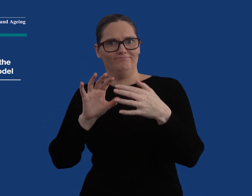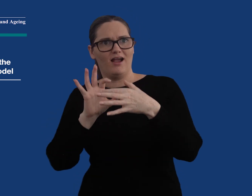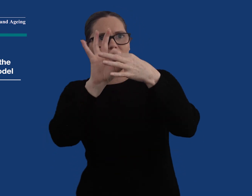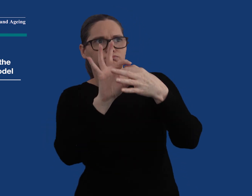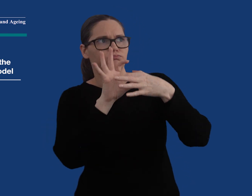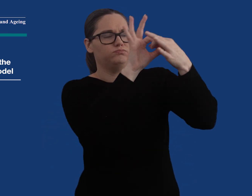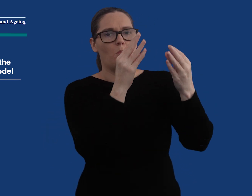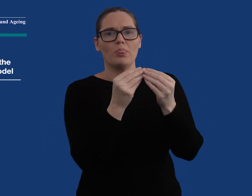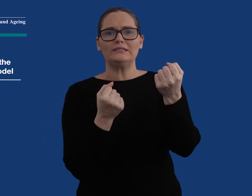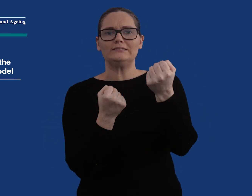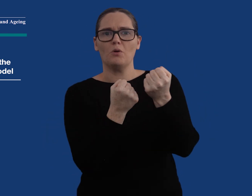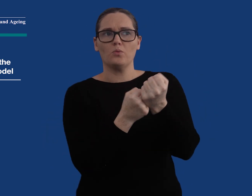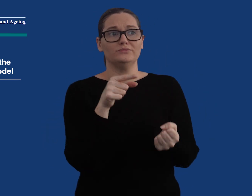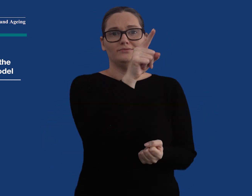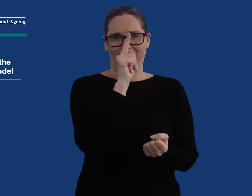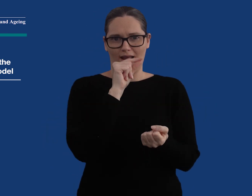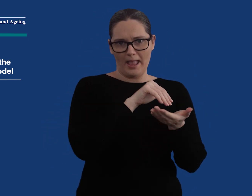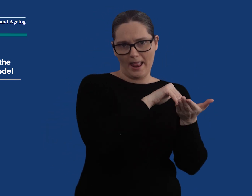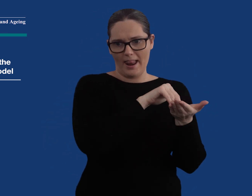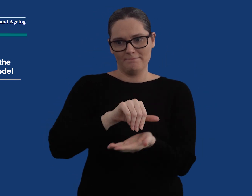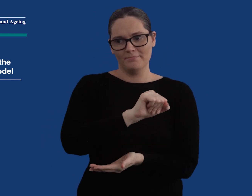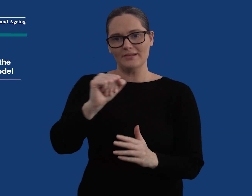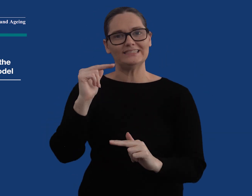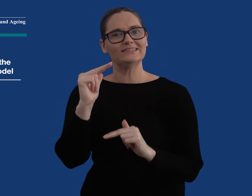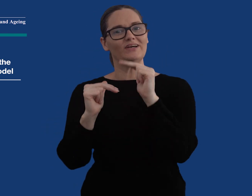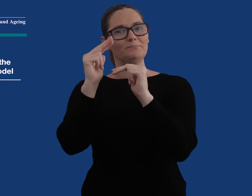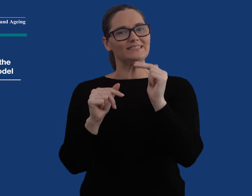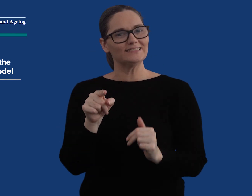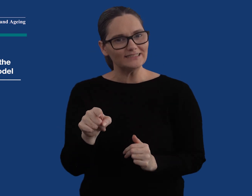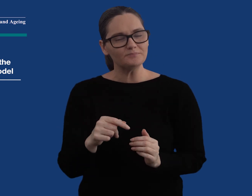and connecting them to supports that will support their development.